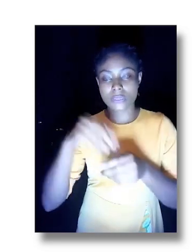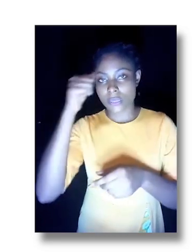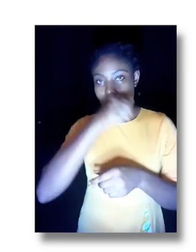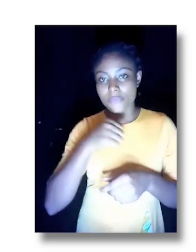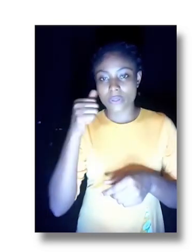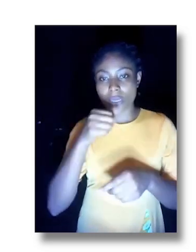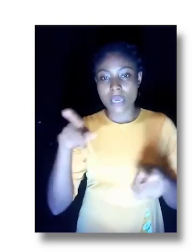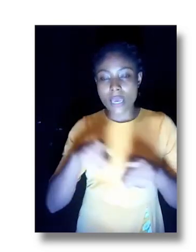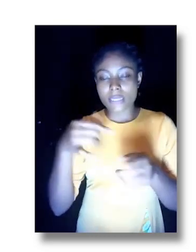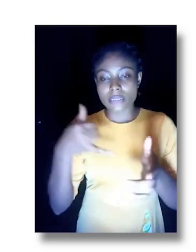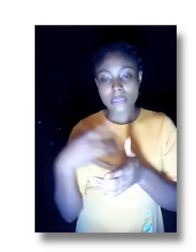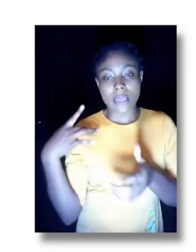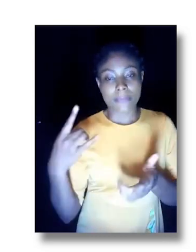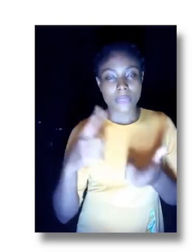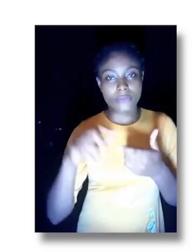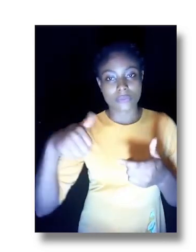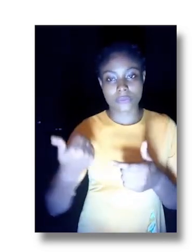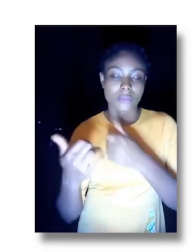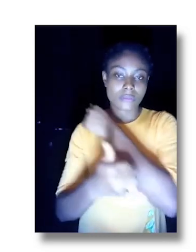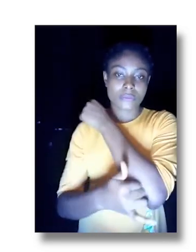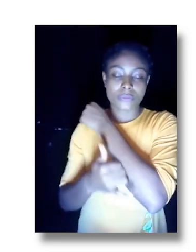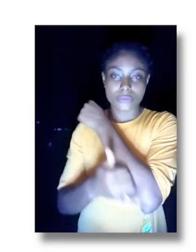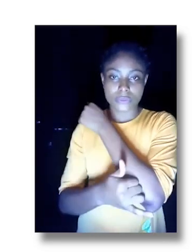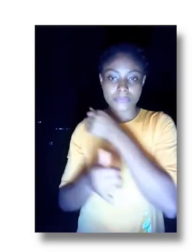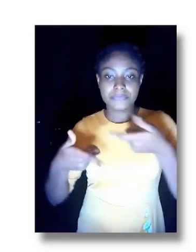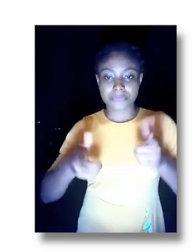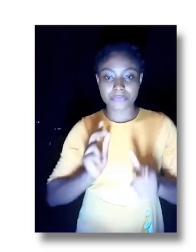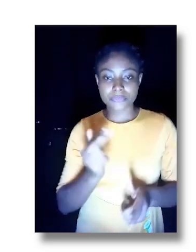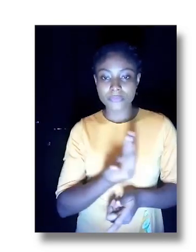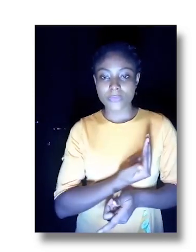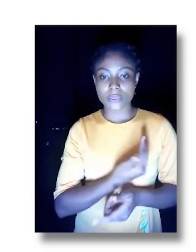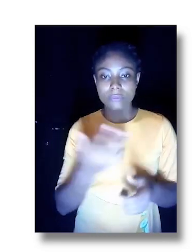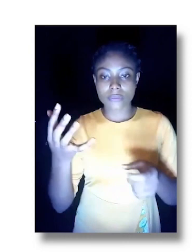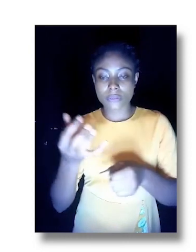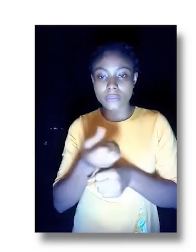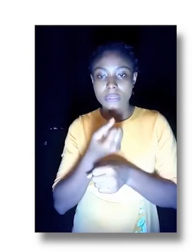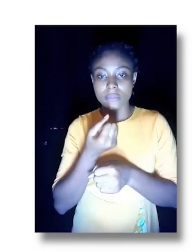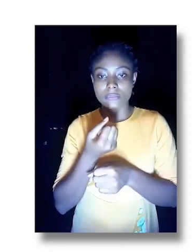of Deaf children in Africa as it applies to other continents.